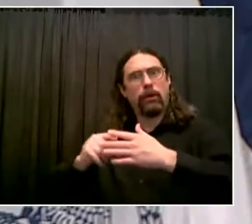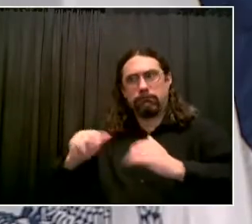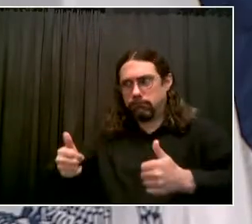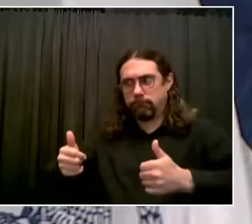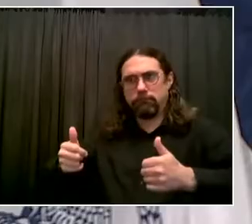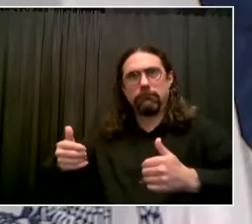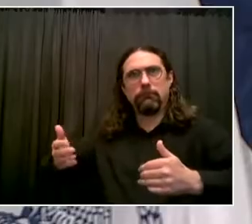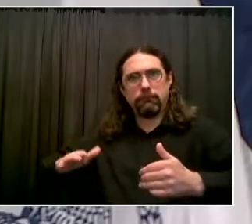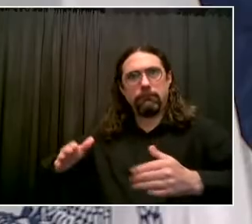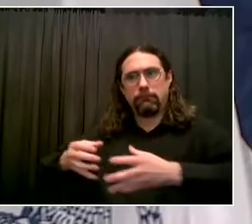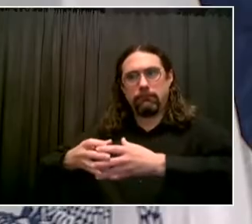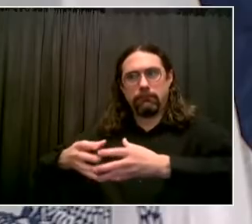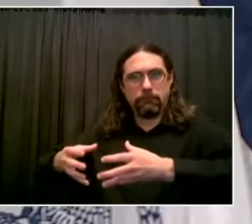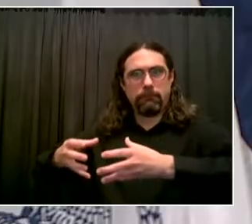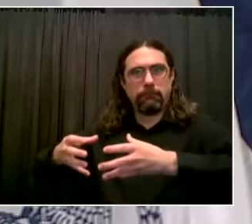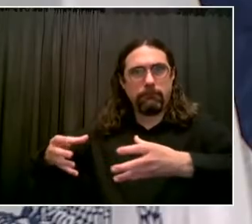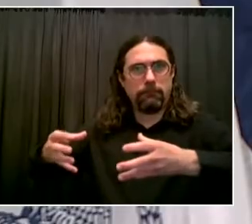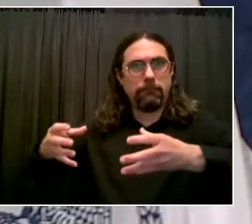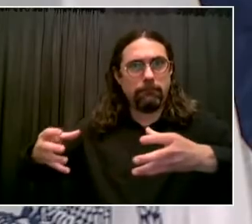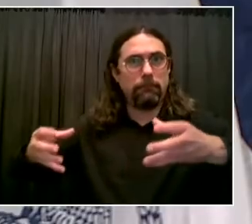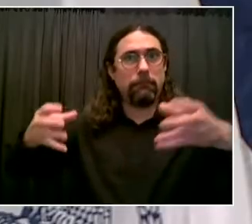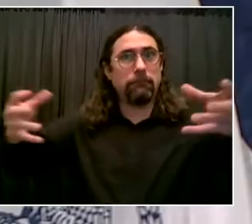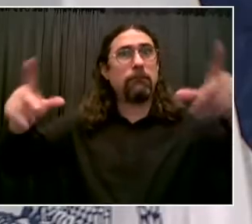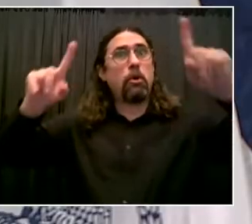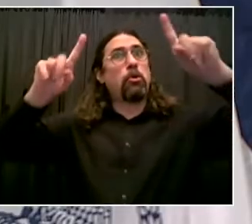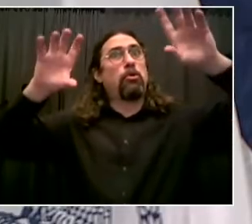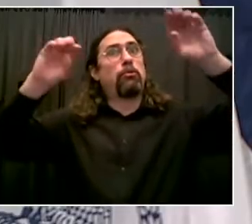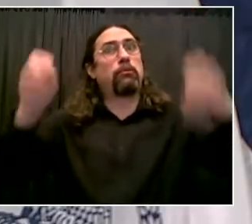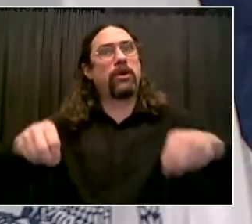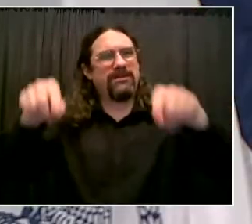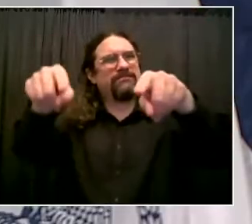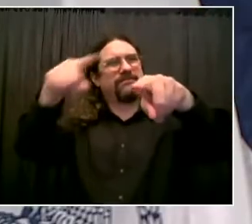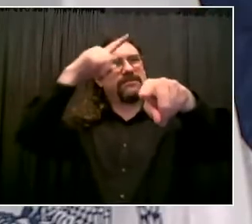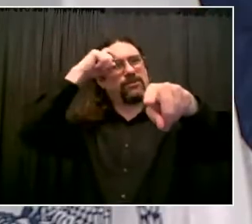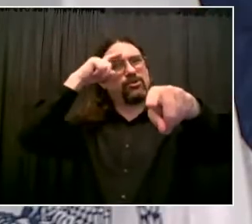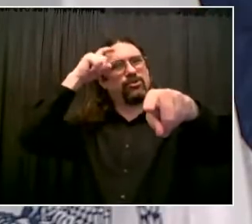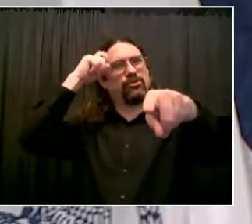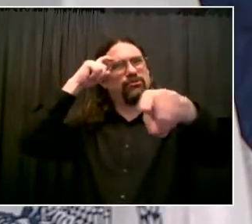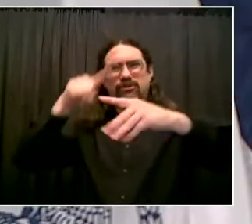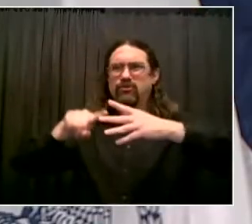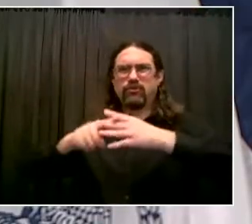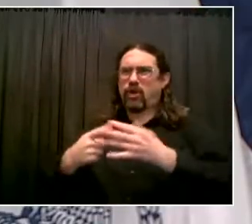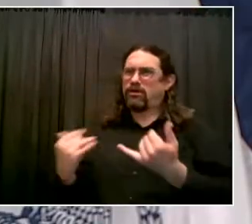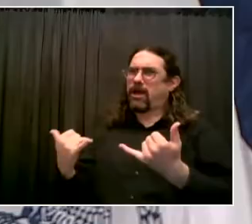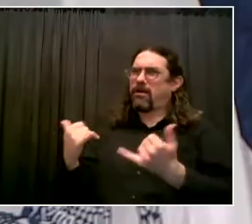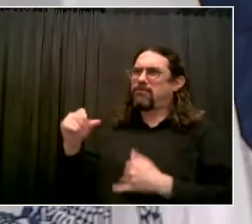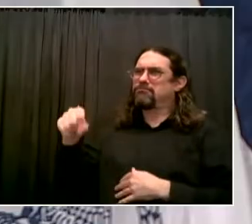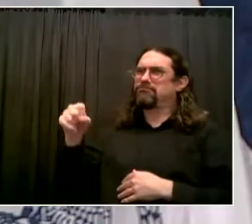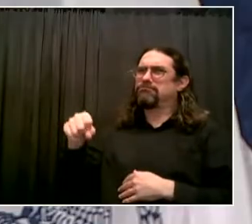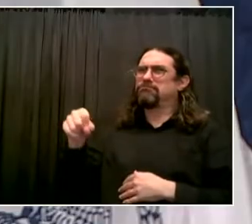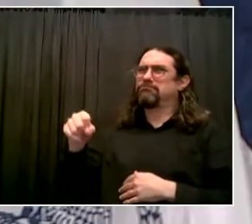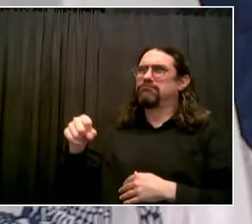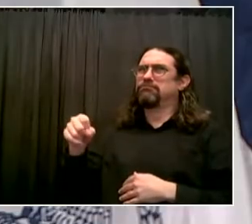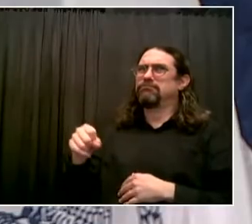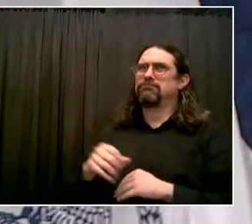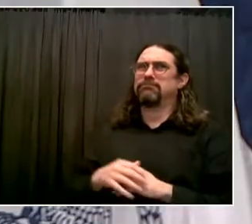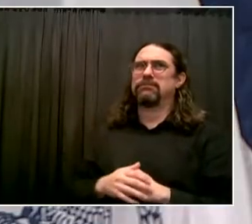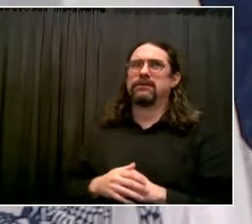REALLY SUSPENDED